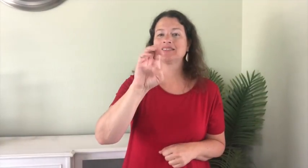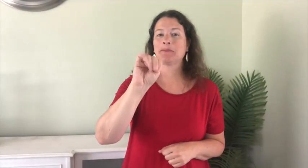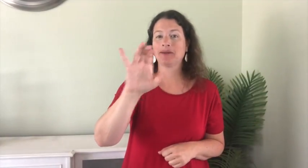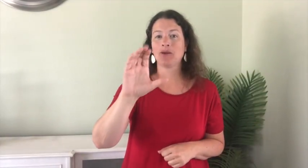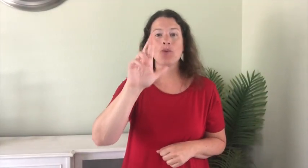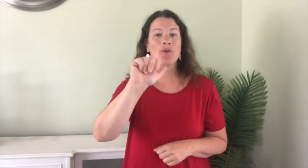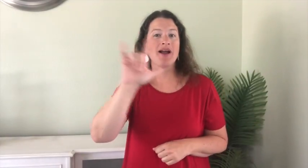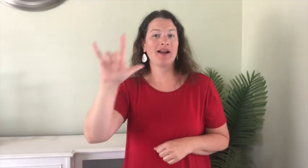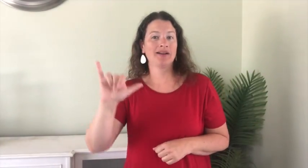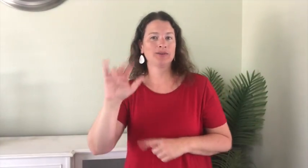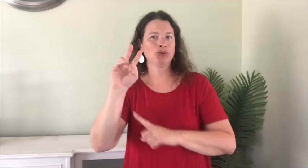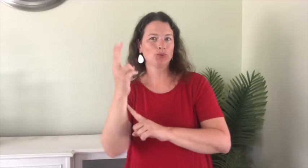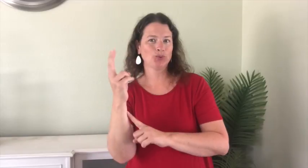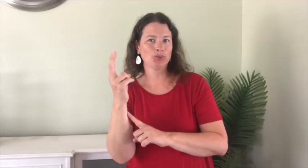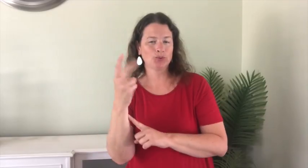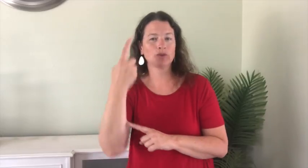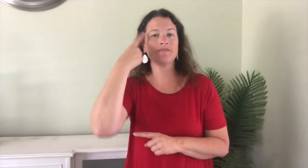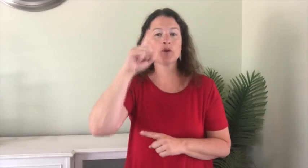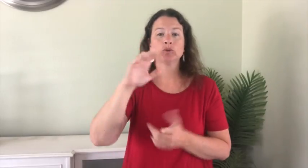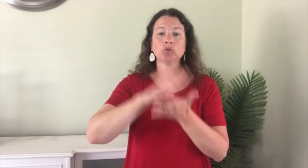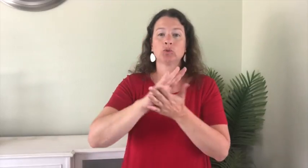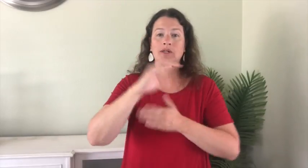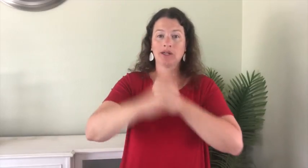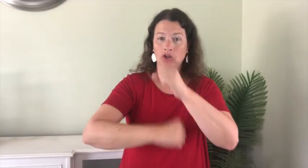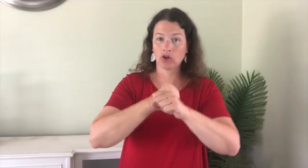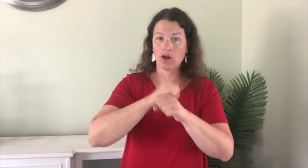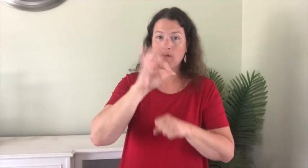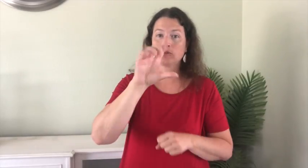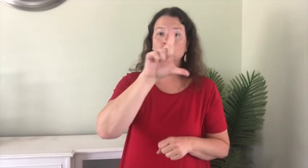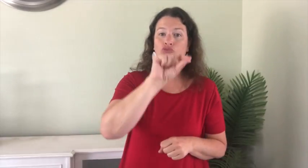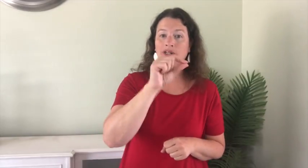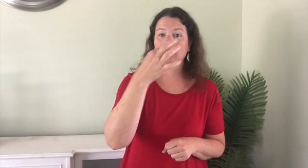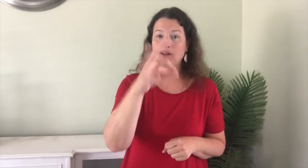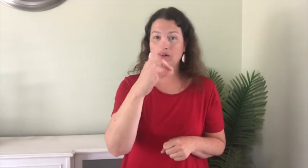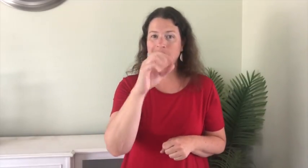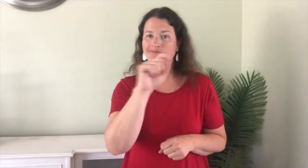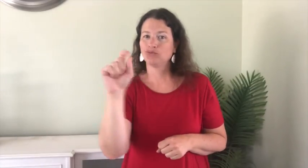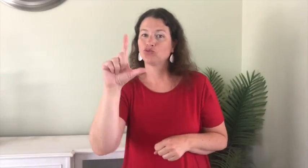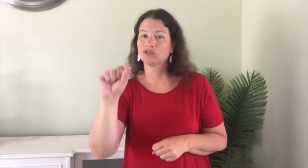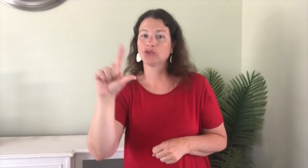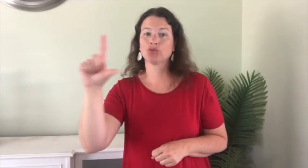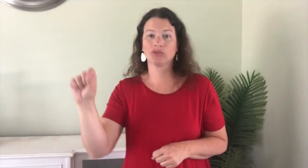This academic rally is our second one of the school year for 2019-2020.